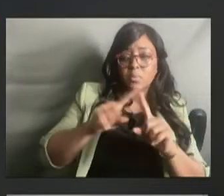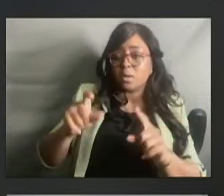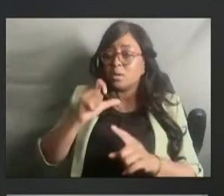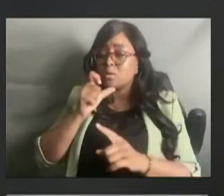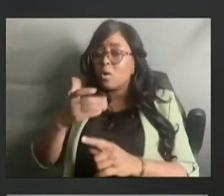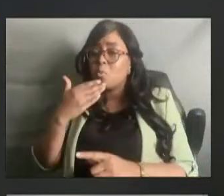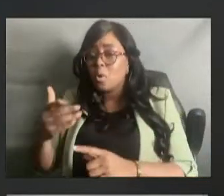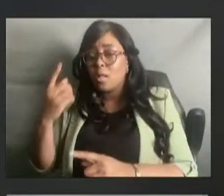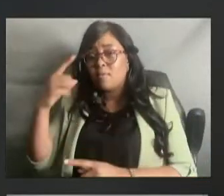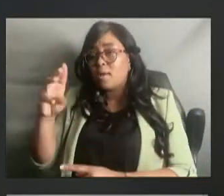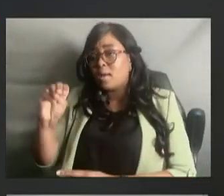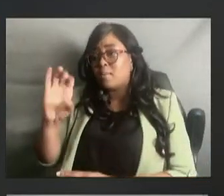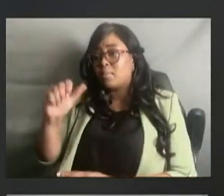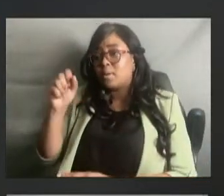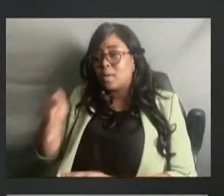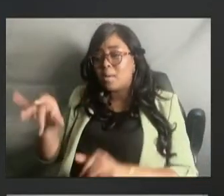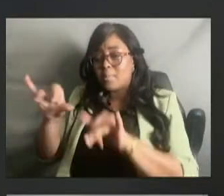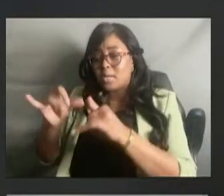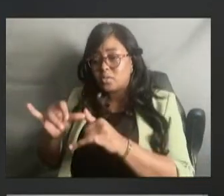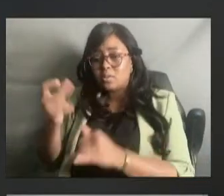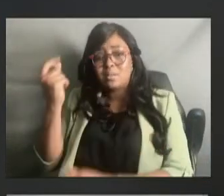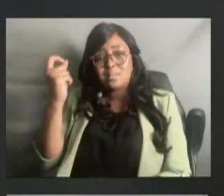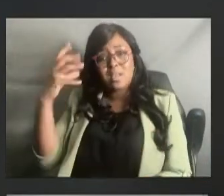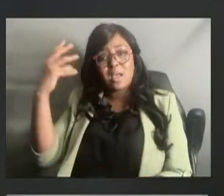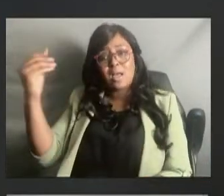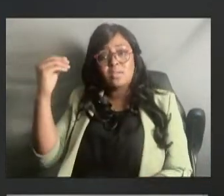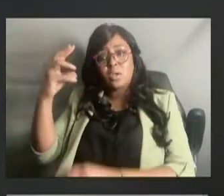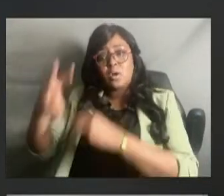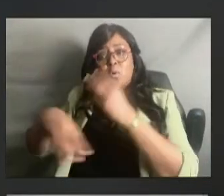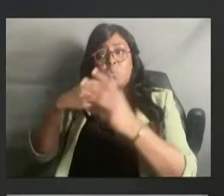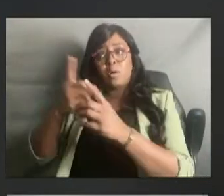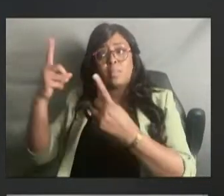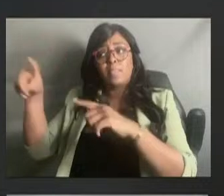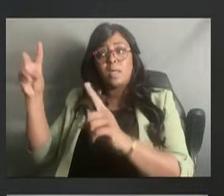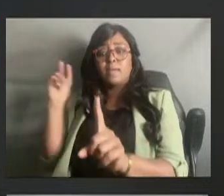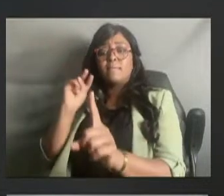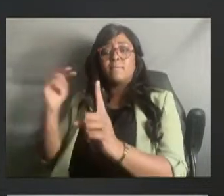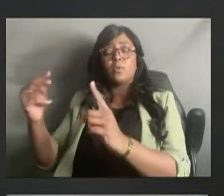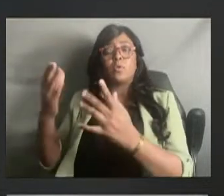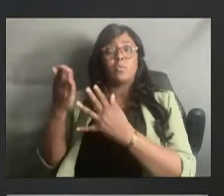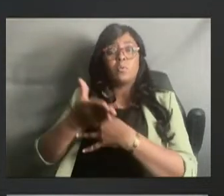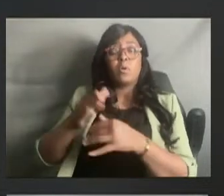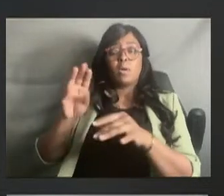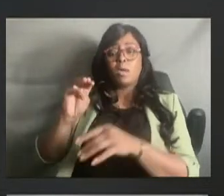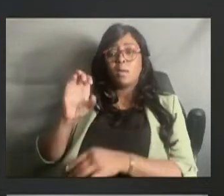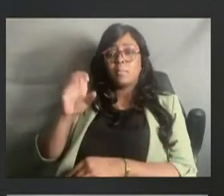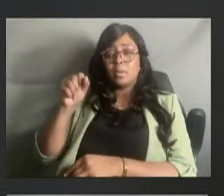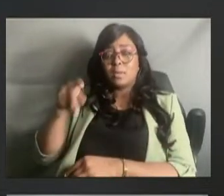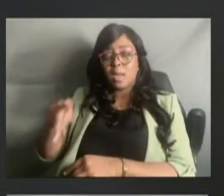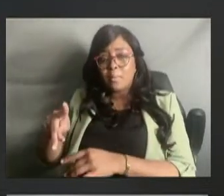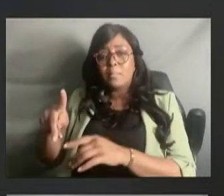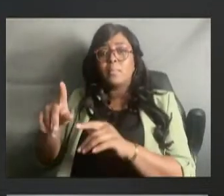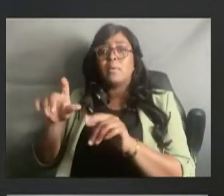evidence of learning measures and then not well on on MCAT measures. The outside world is